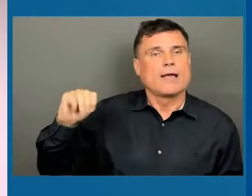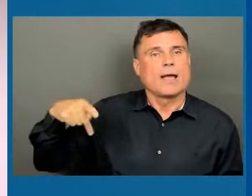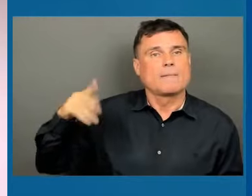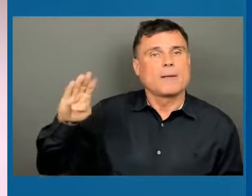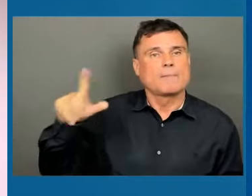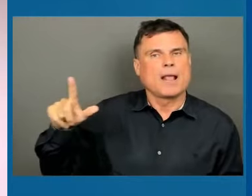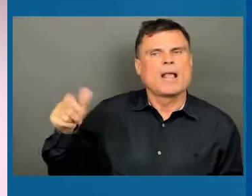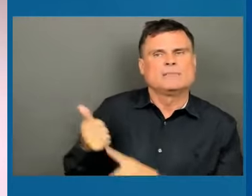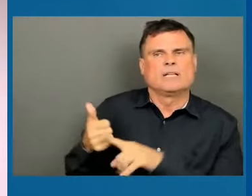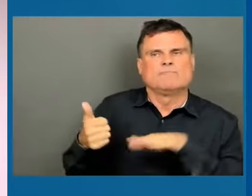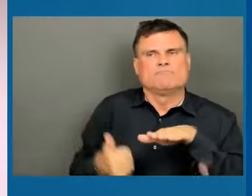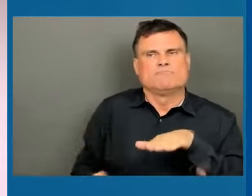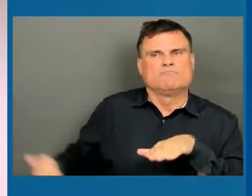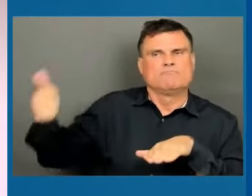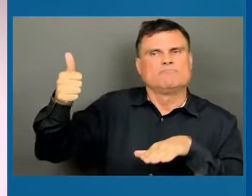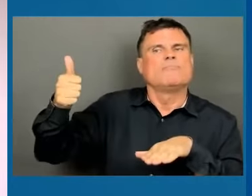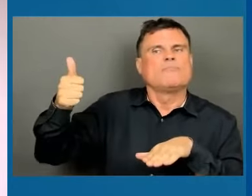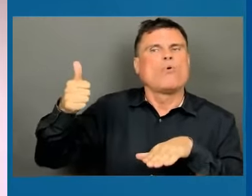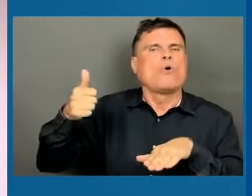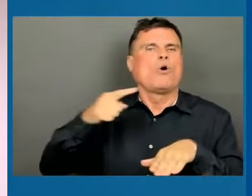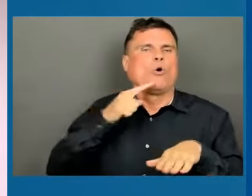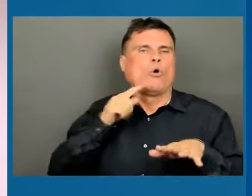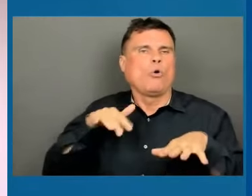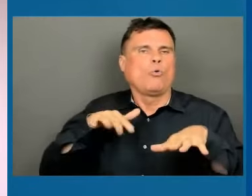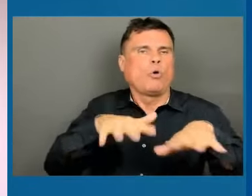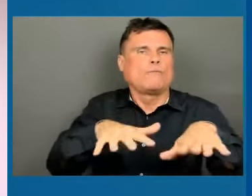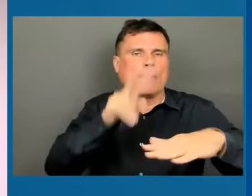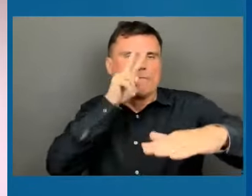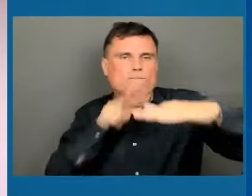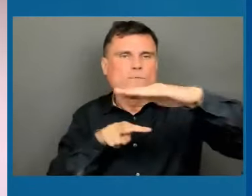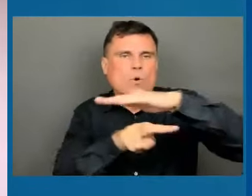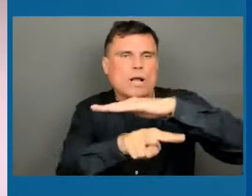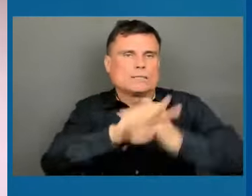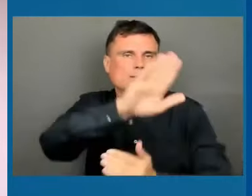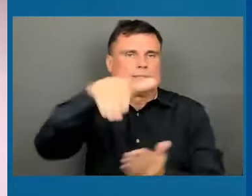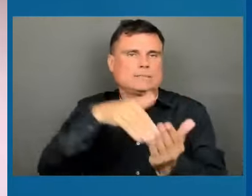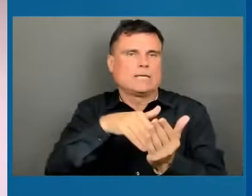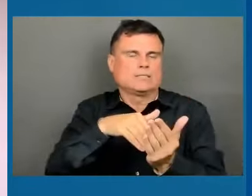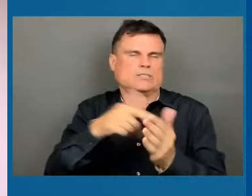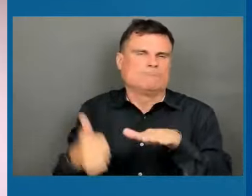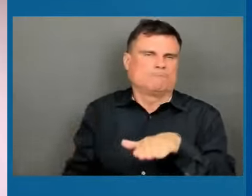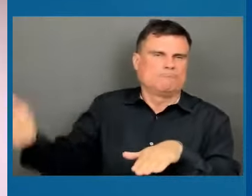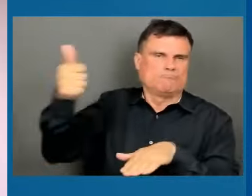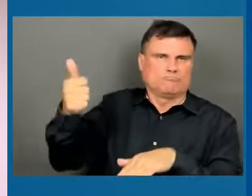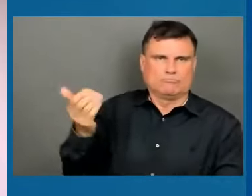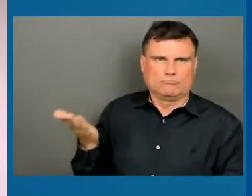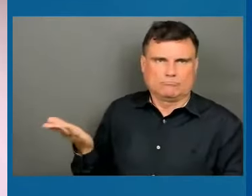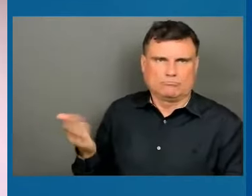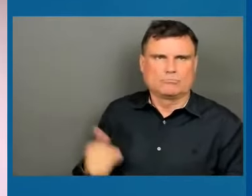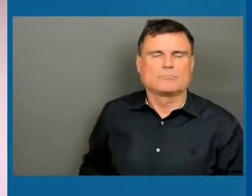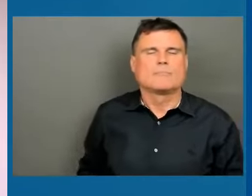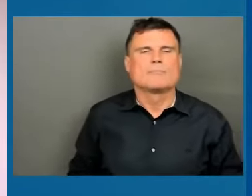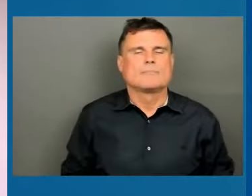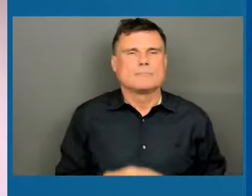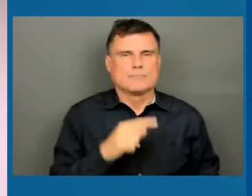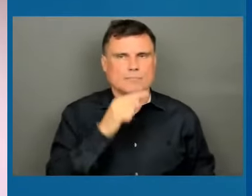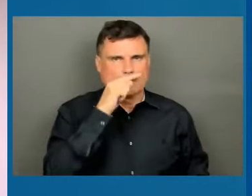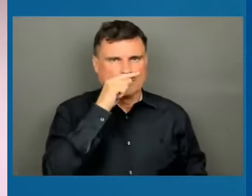forecast center. Thank you. So British Columbia's in the middle of the